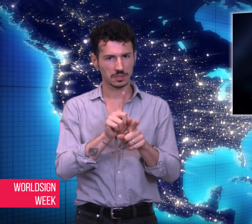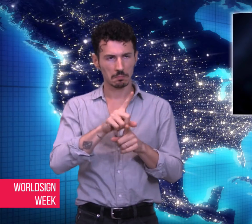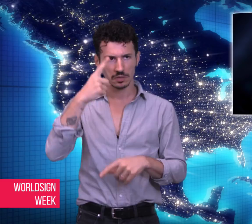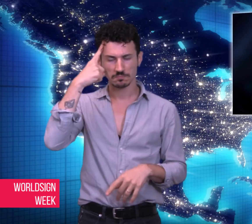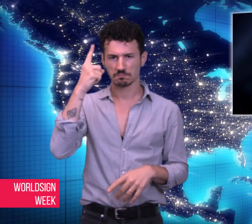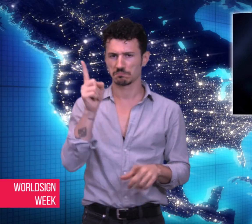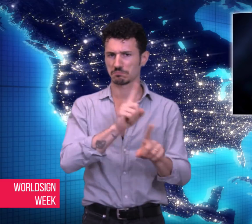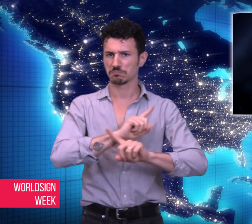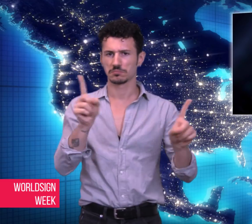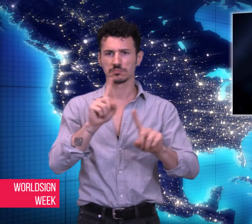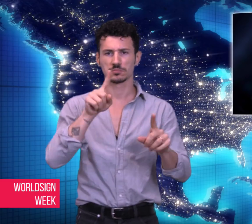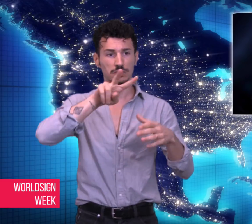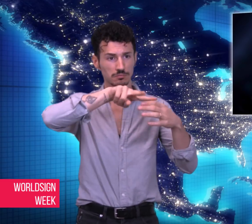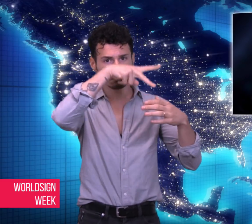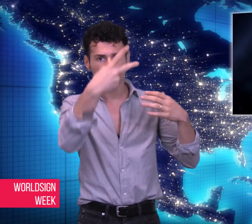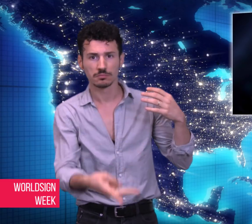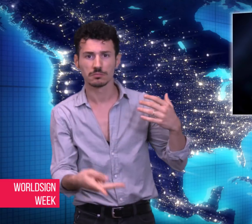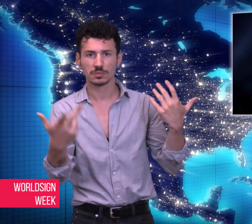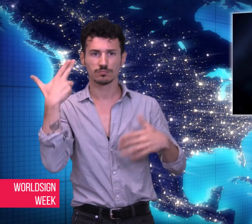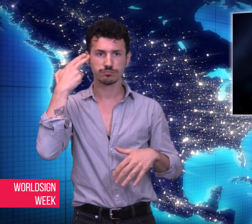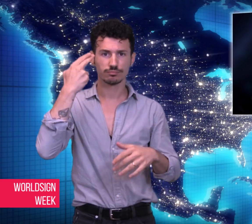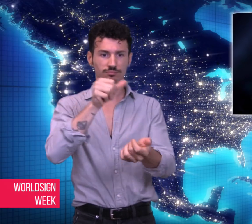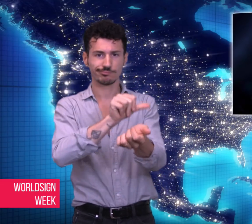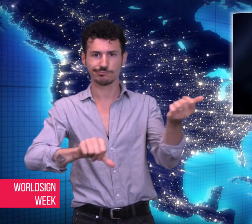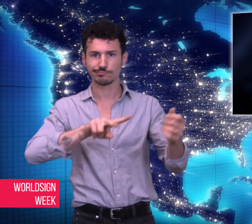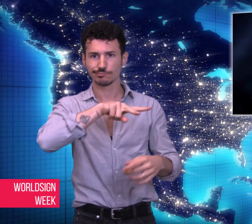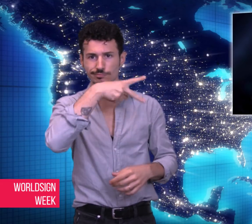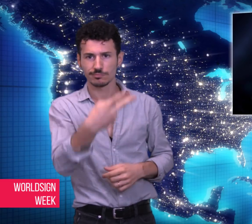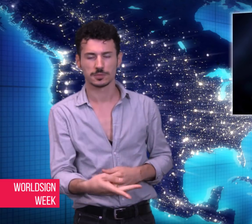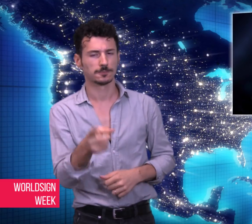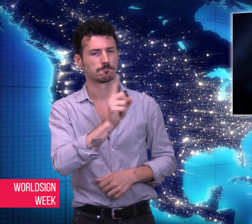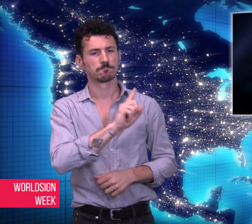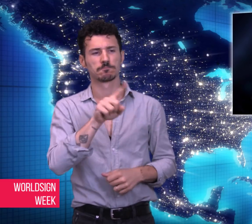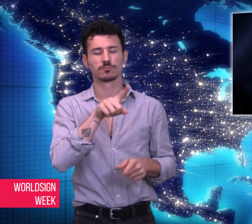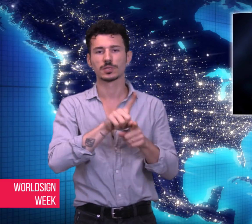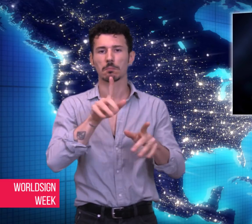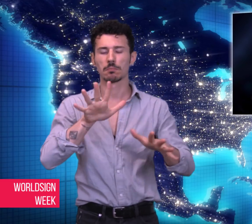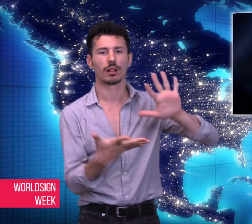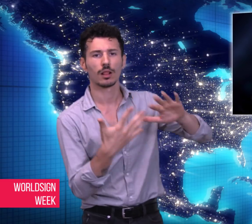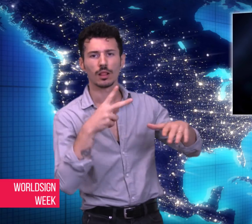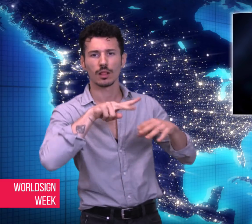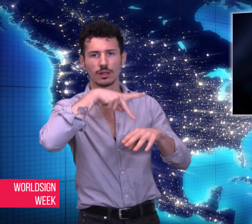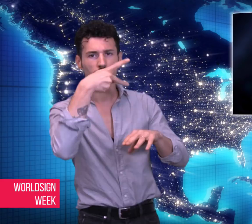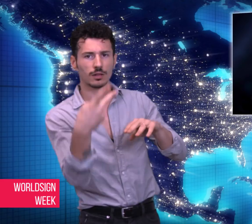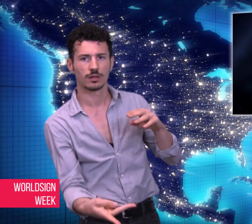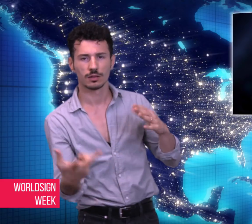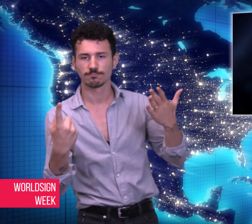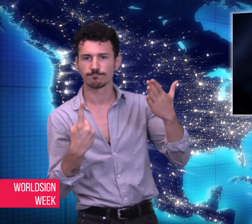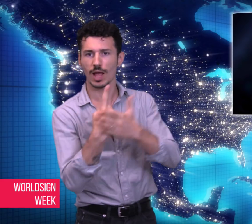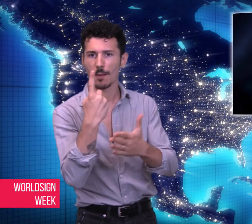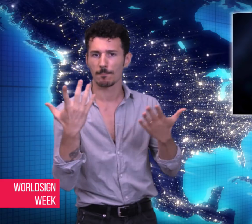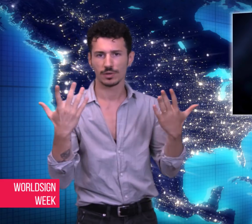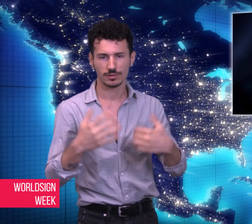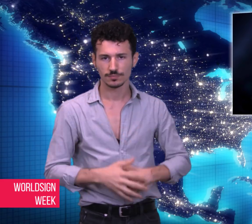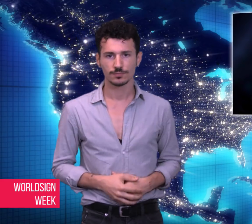suicide but an accident, however, Lady Gaga wrote on Twitter that it was